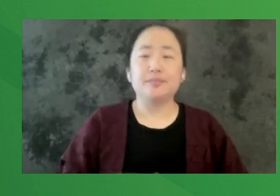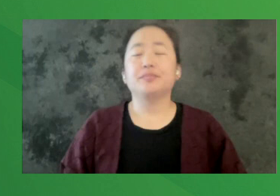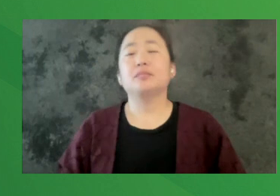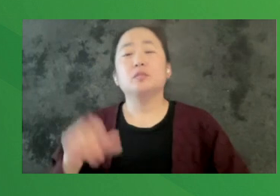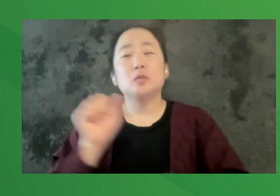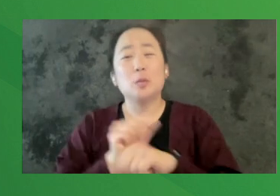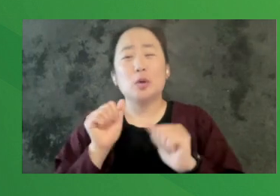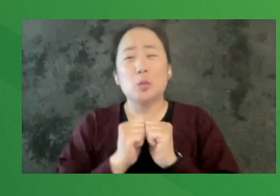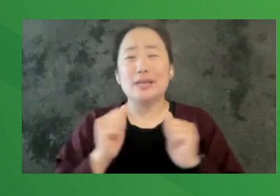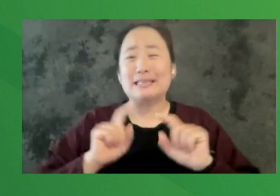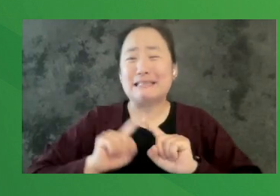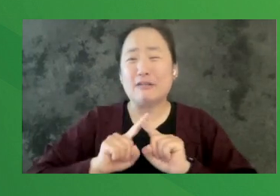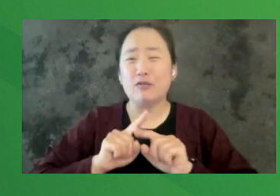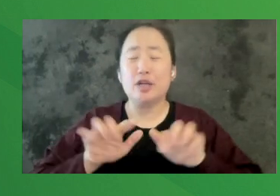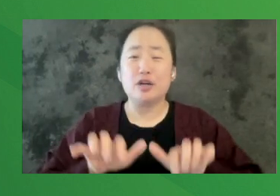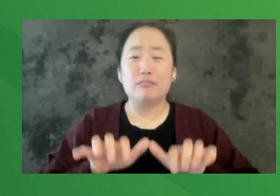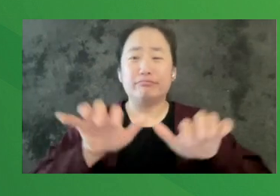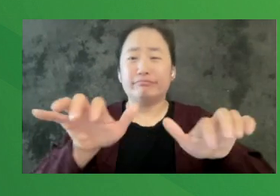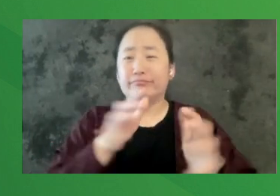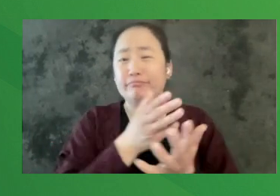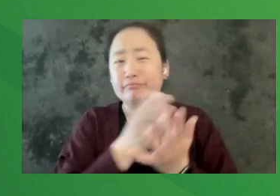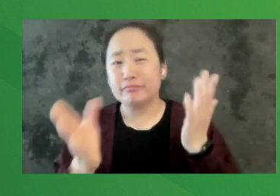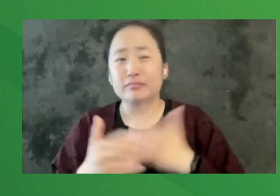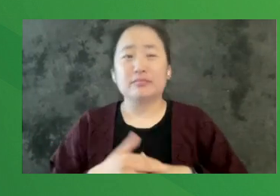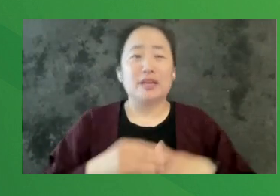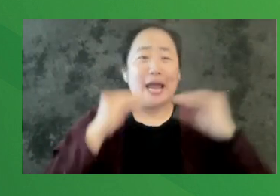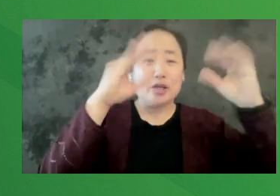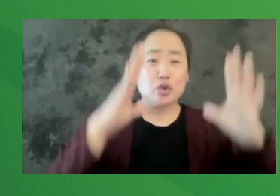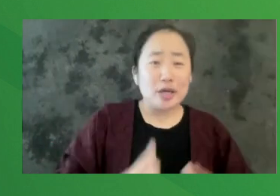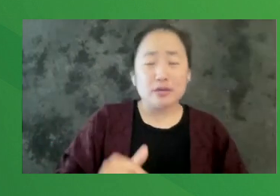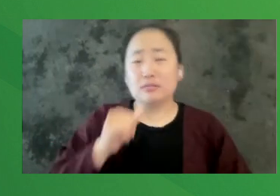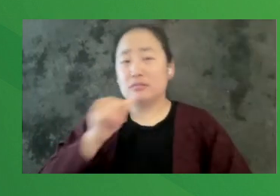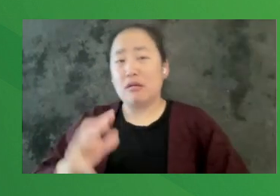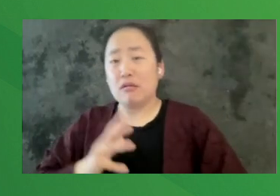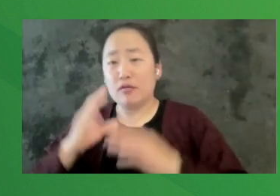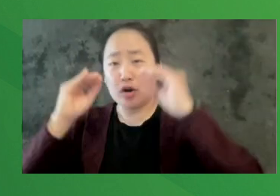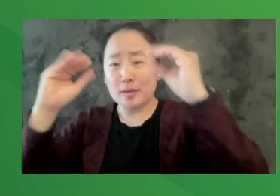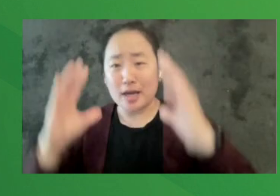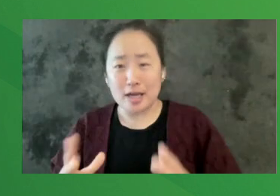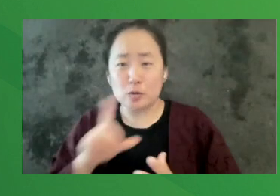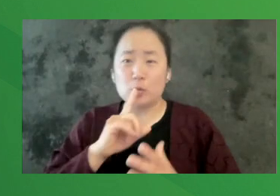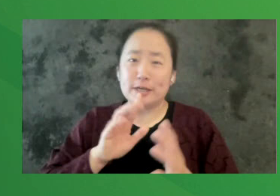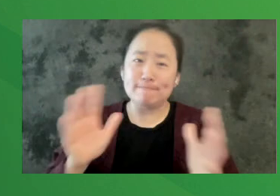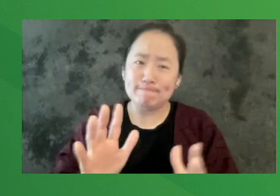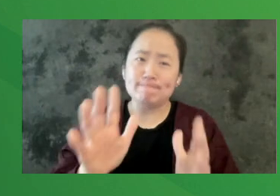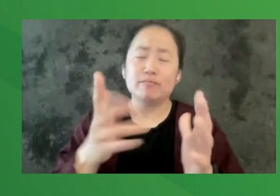formal and non-formal educators, and we're all about lifelong learning. And we also